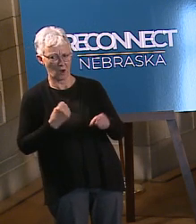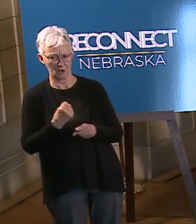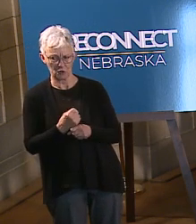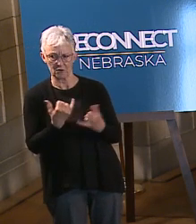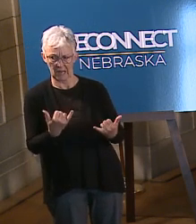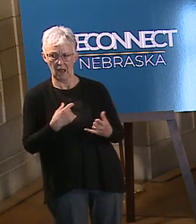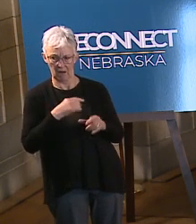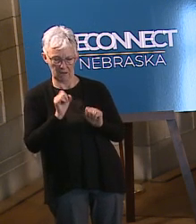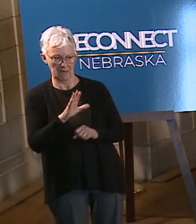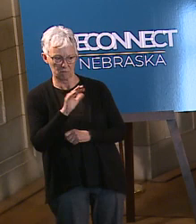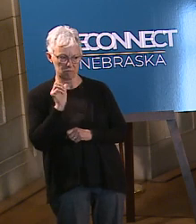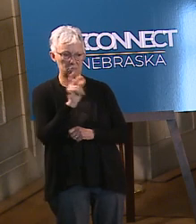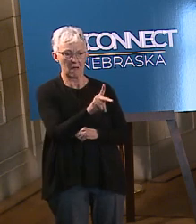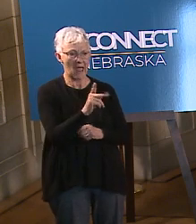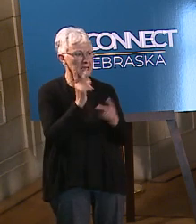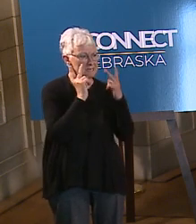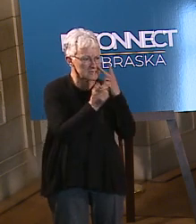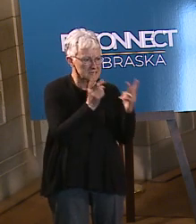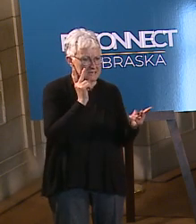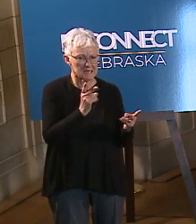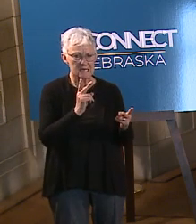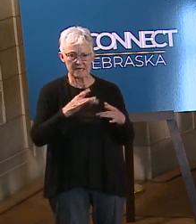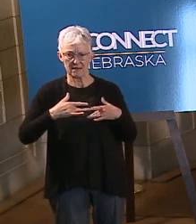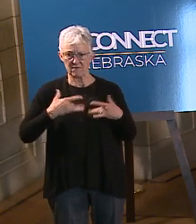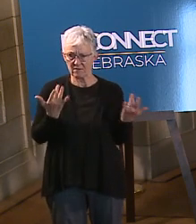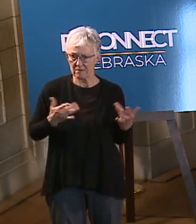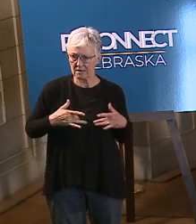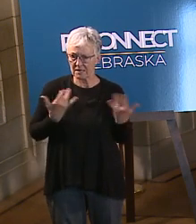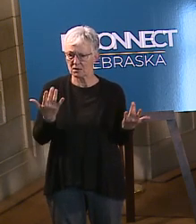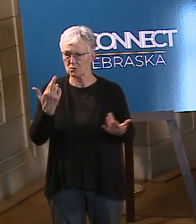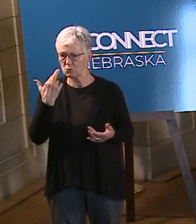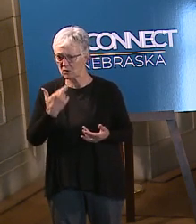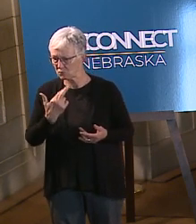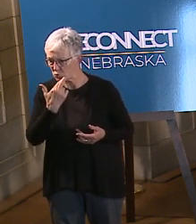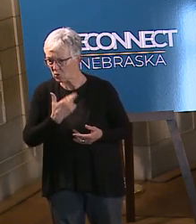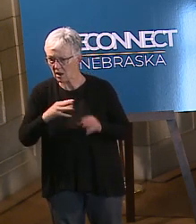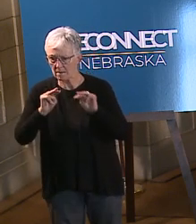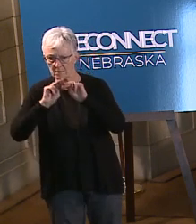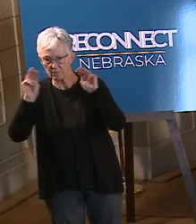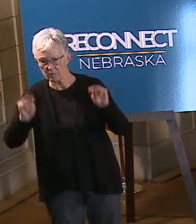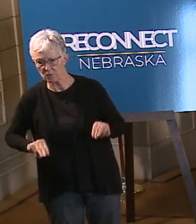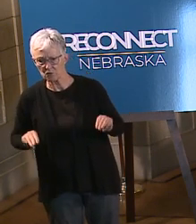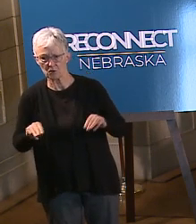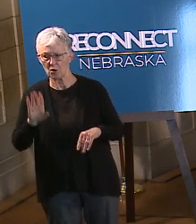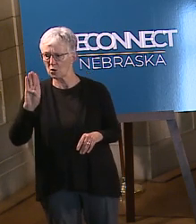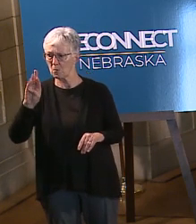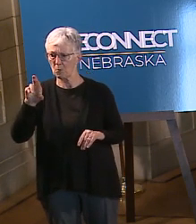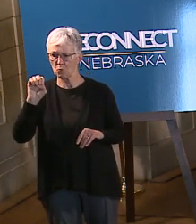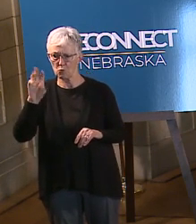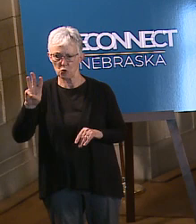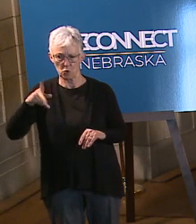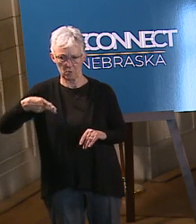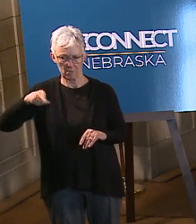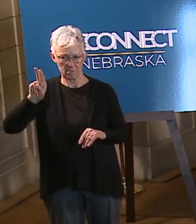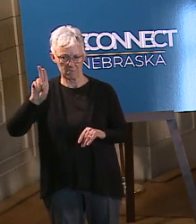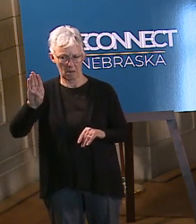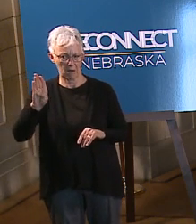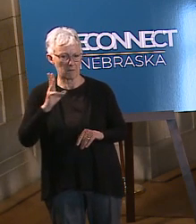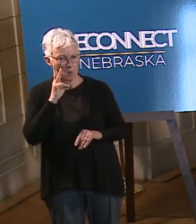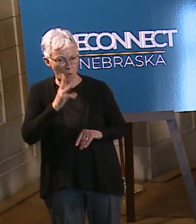TRULY AN OPPORTUNITY TO CONNECT WITH THE PEOPLE YOU KNOW, PLACES YOU'VE MISSED, AND YOU KNOW, THE